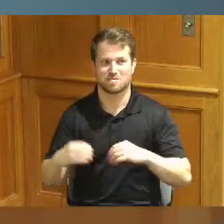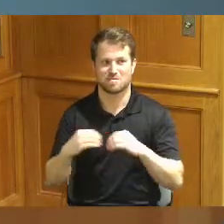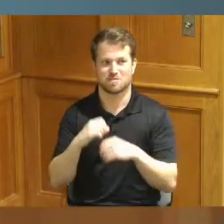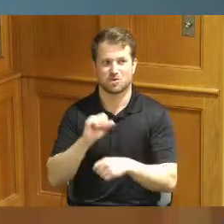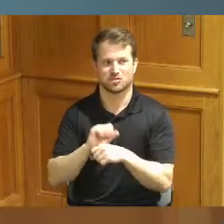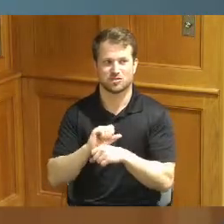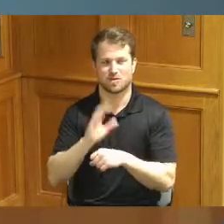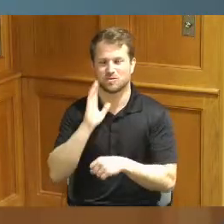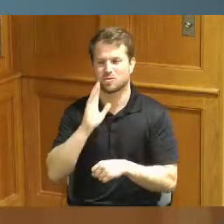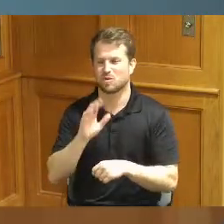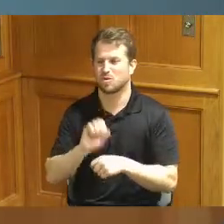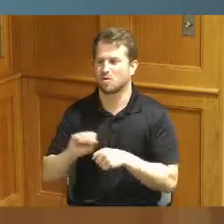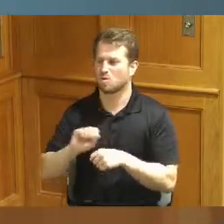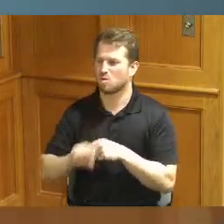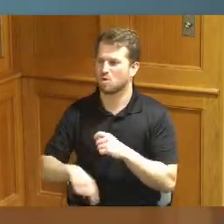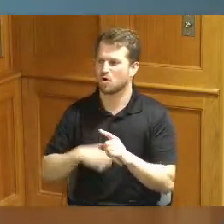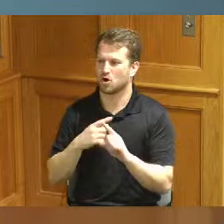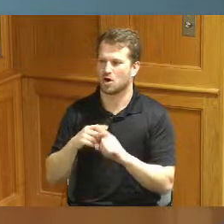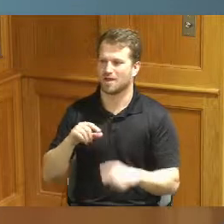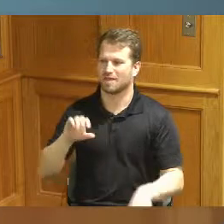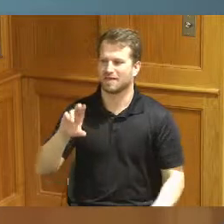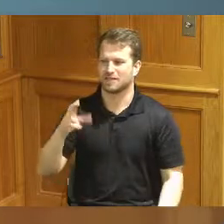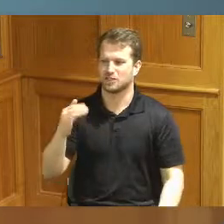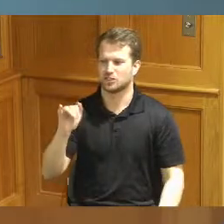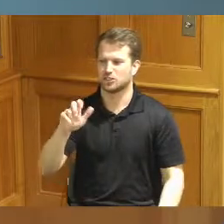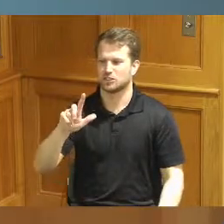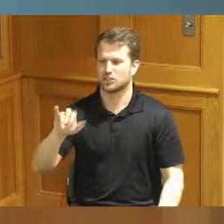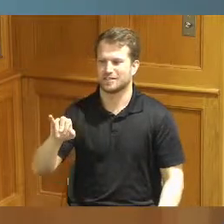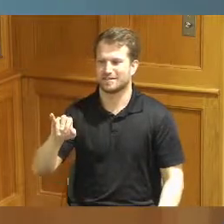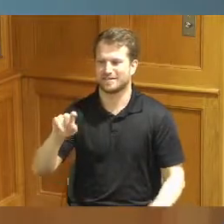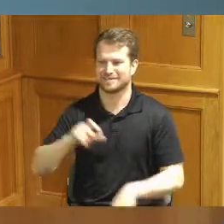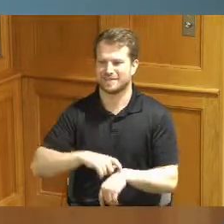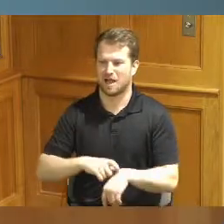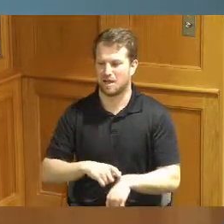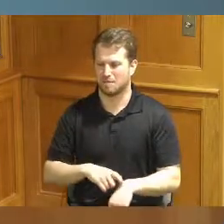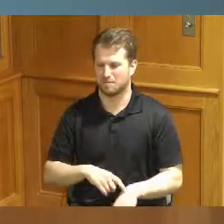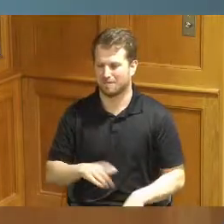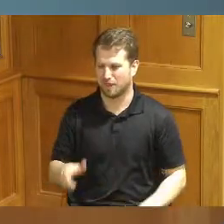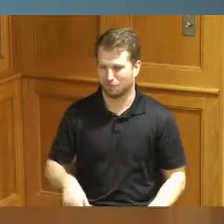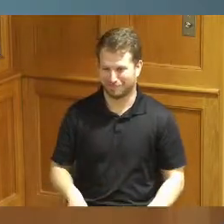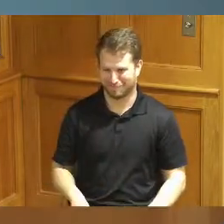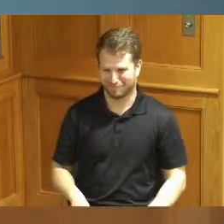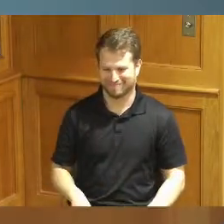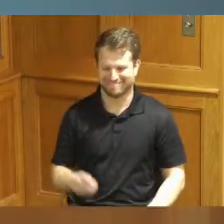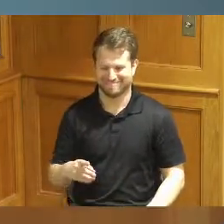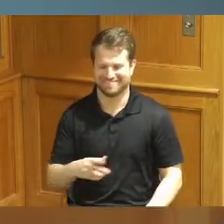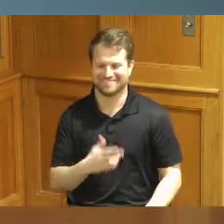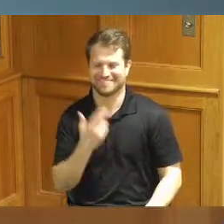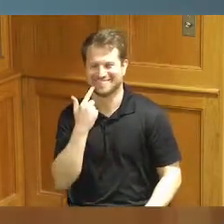time later all right thank you Mayor thank you all for coming down I really appreciate it and uh